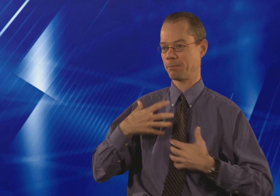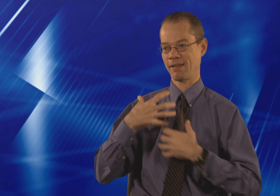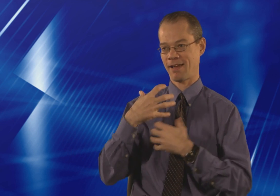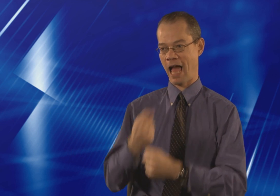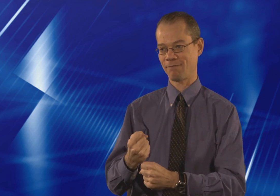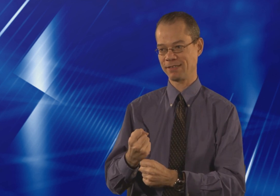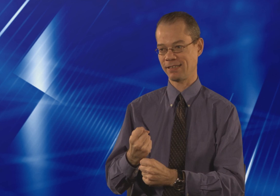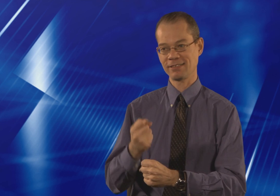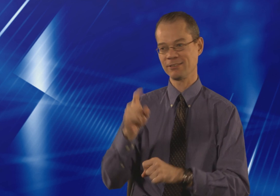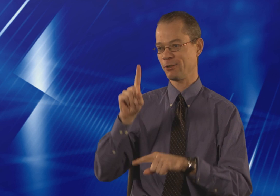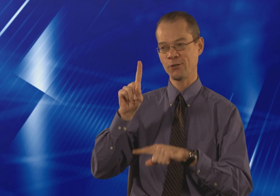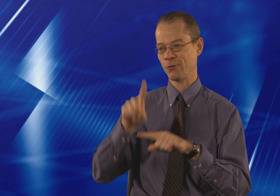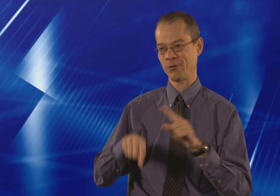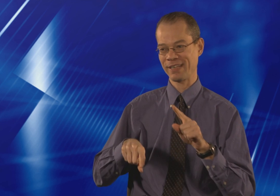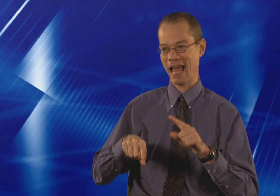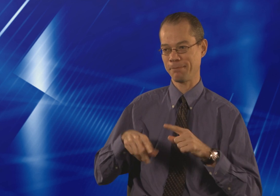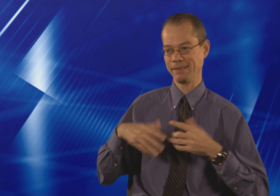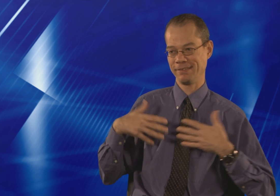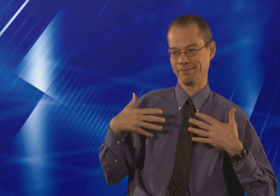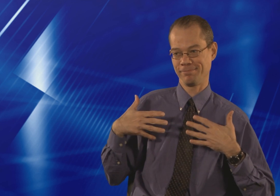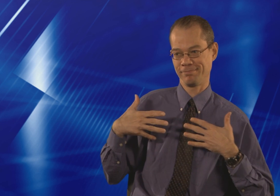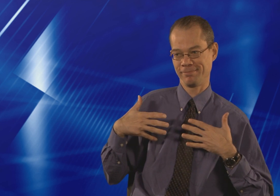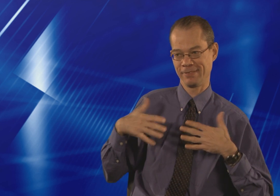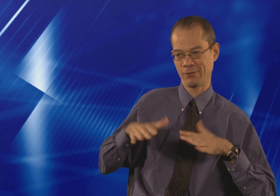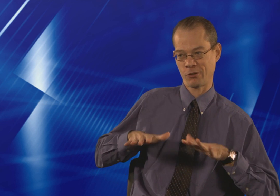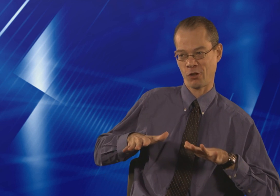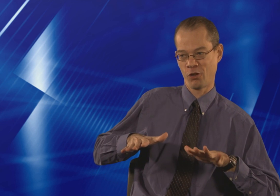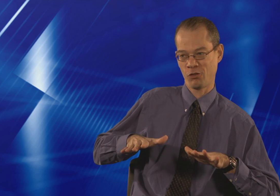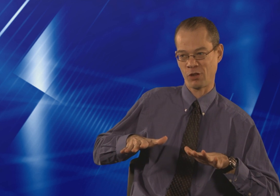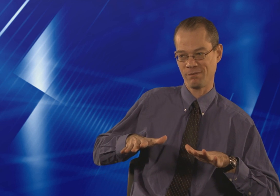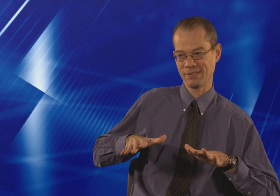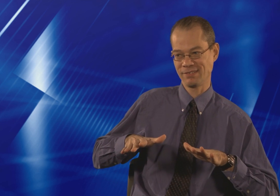And so you definitely need to be confident and not nervous.